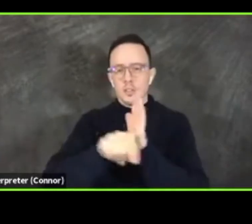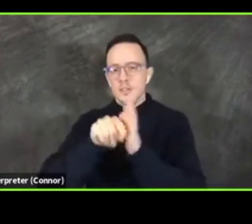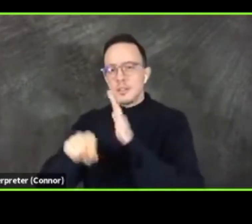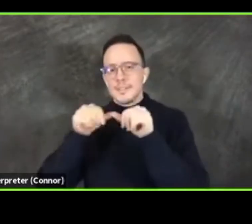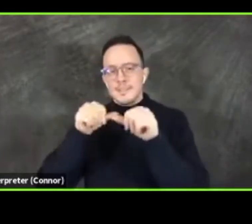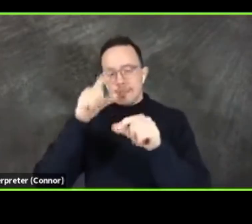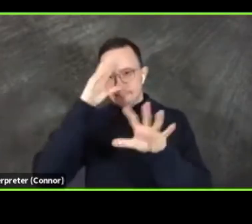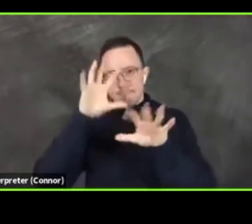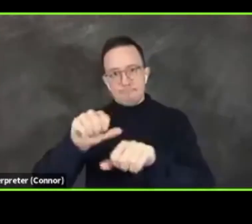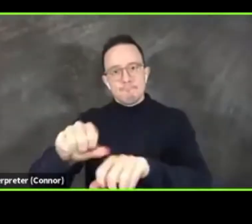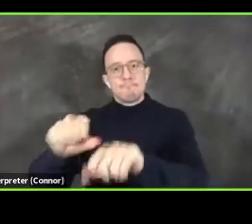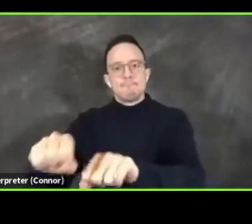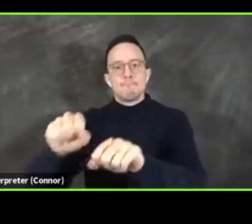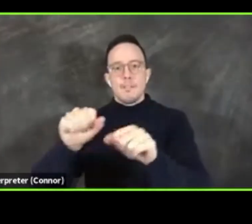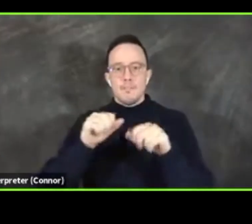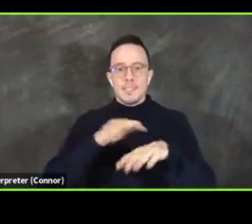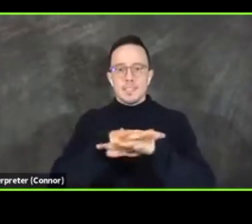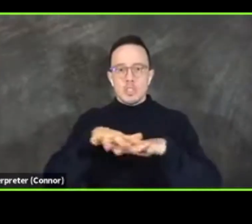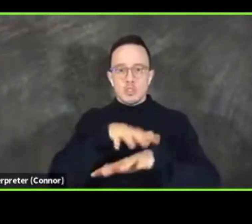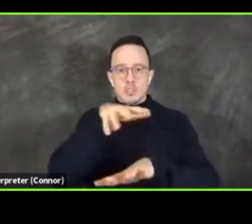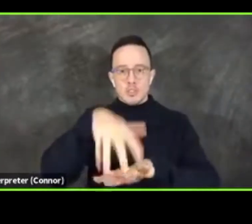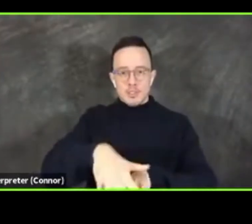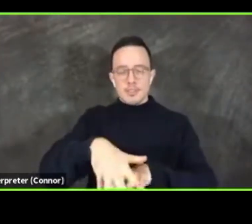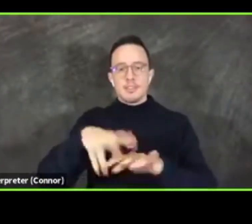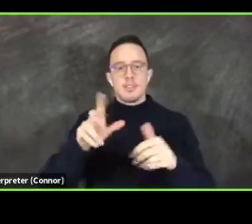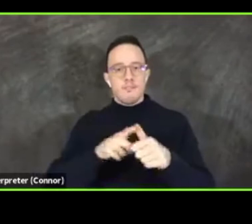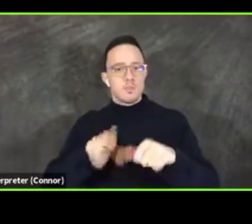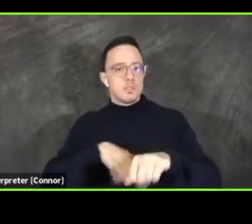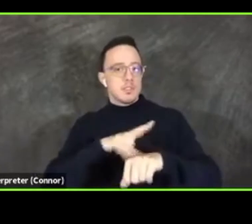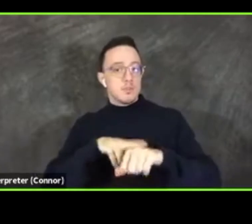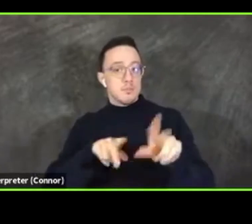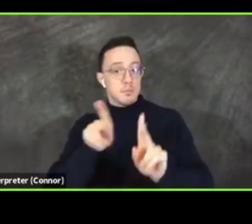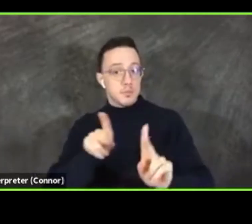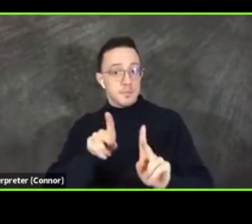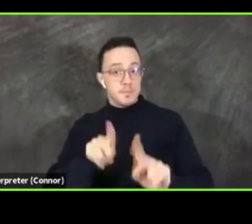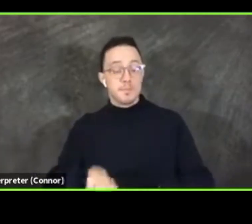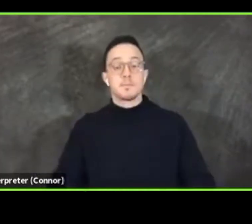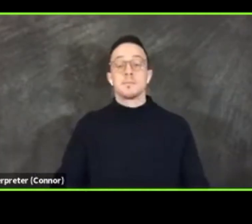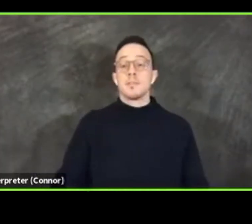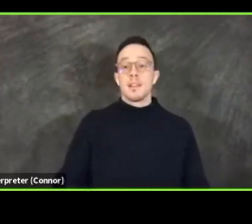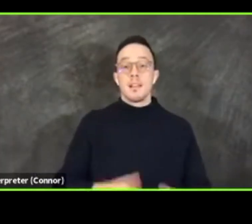AND FIRST NATION PEOPLE; OF EMBODYING ALLYSHIP AND ACCOMPLICE-SHIP AND OF